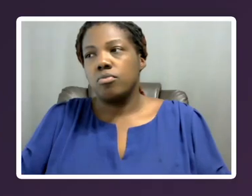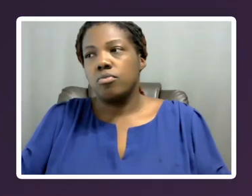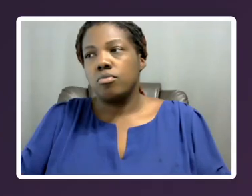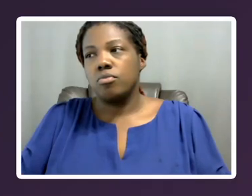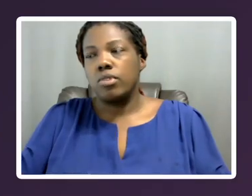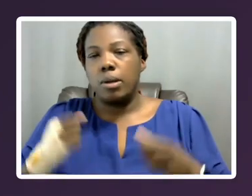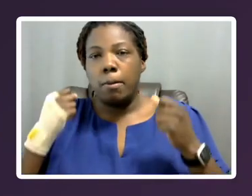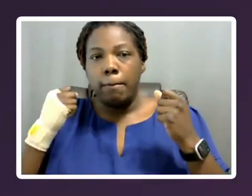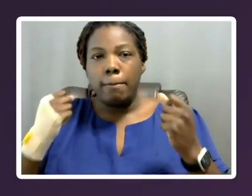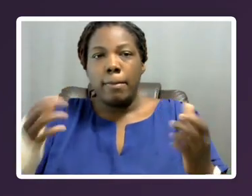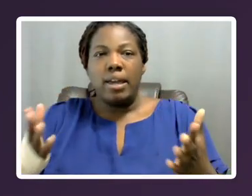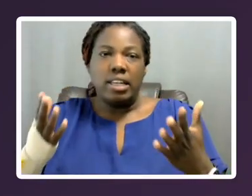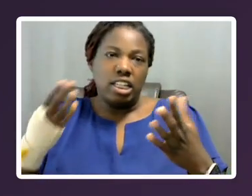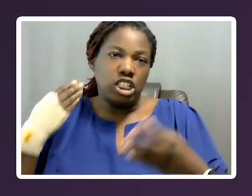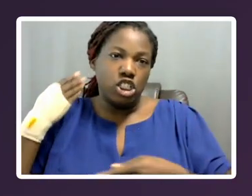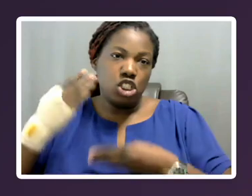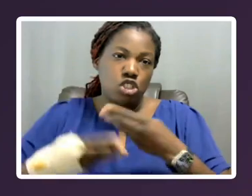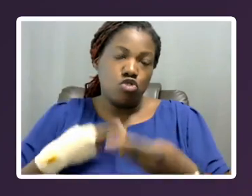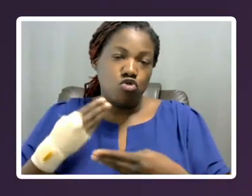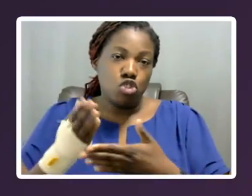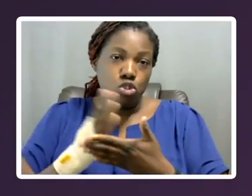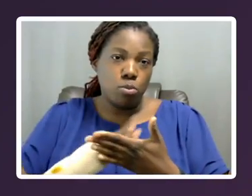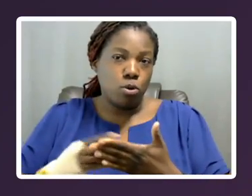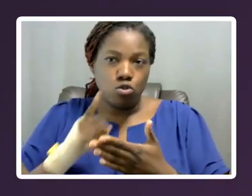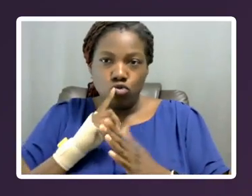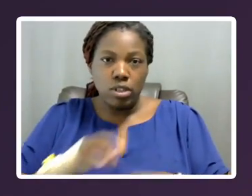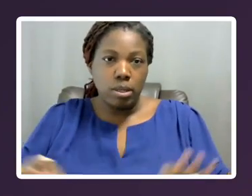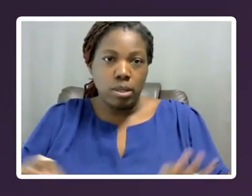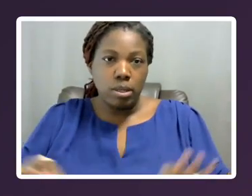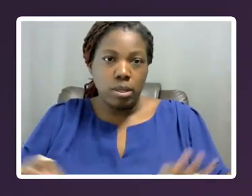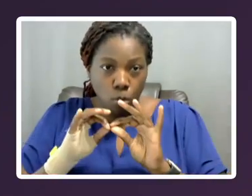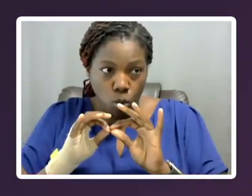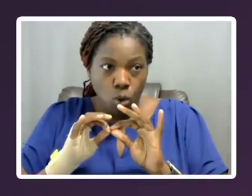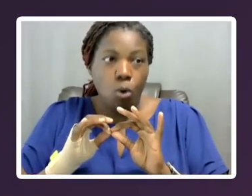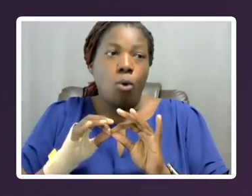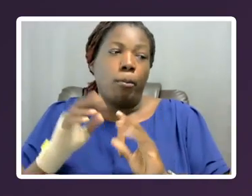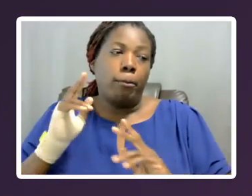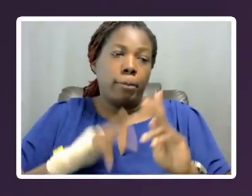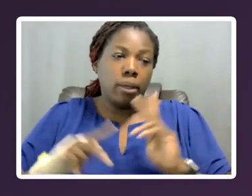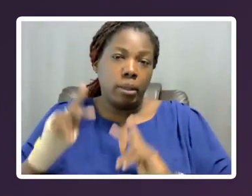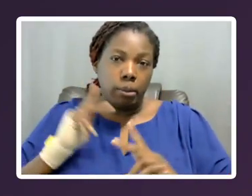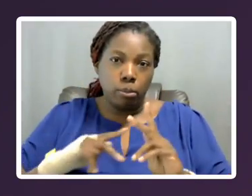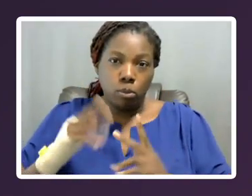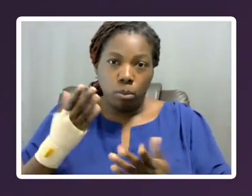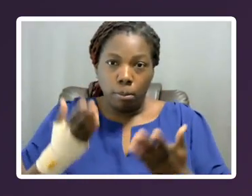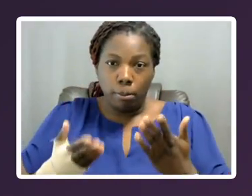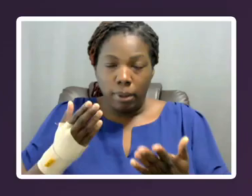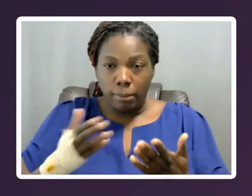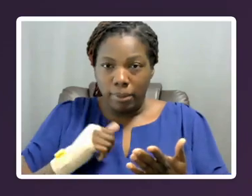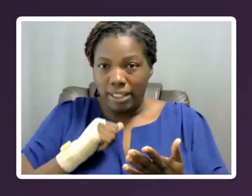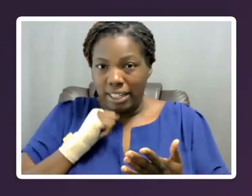is also always important. Getting people who maybe wouldn't ordinarily talk to each other out in the